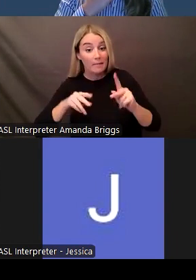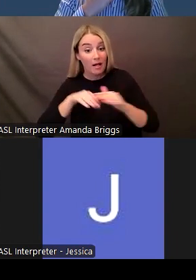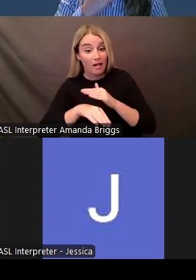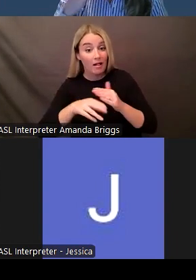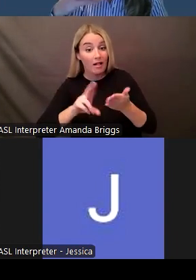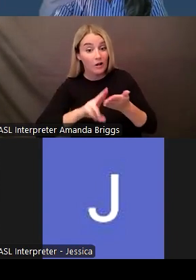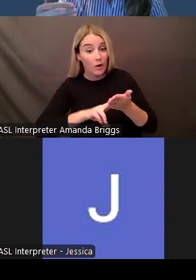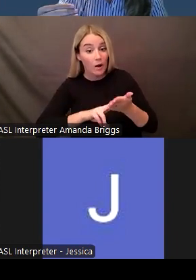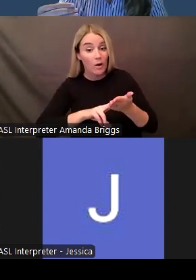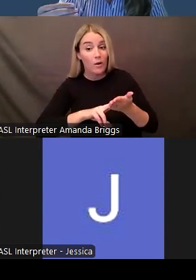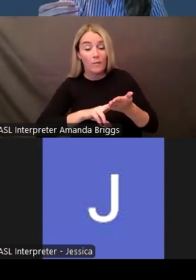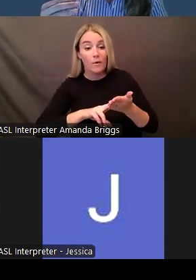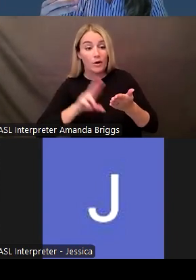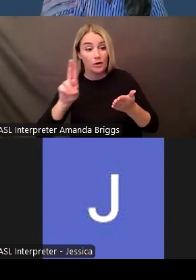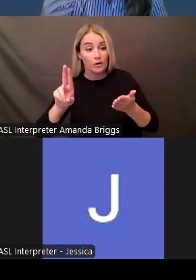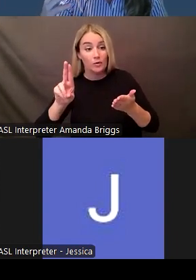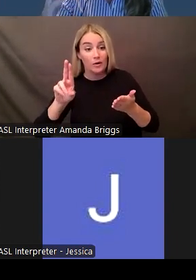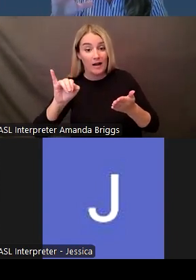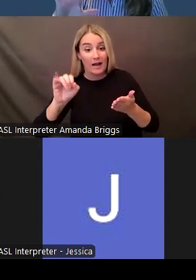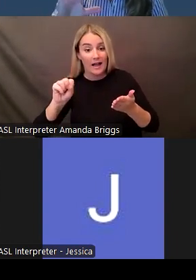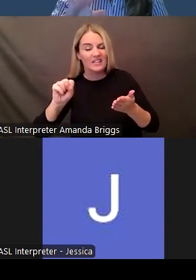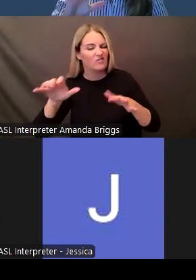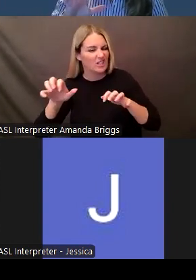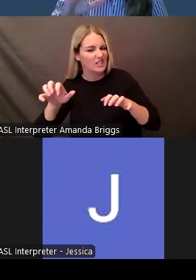with unsatisfactory immigration status.